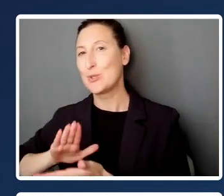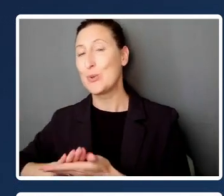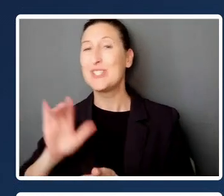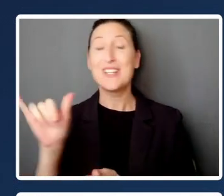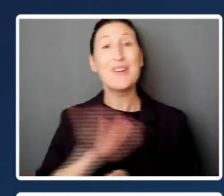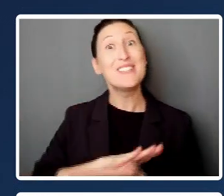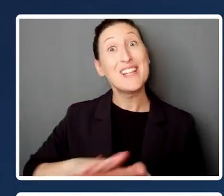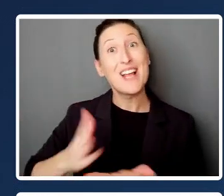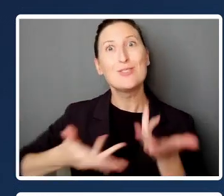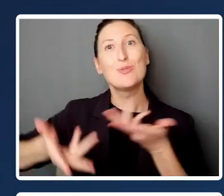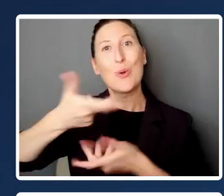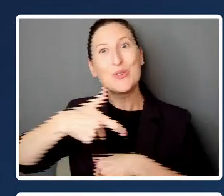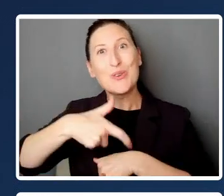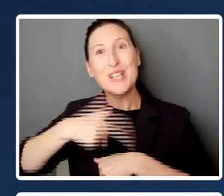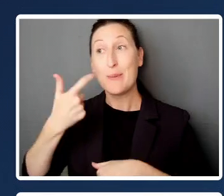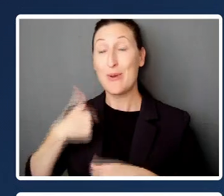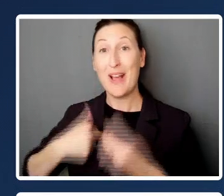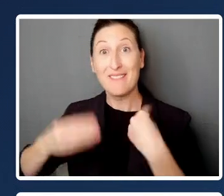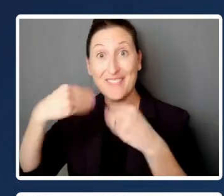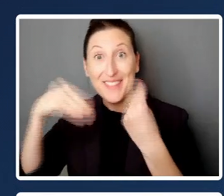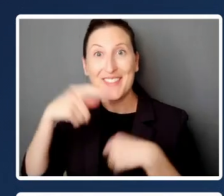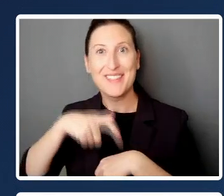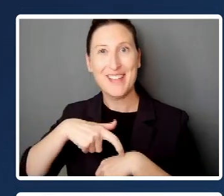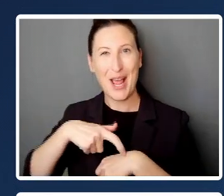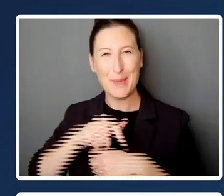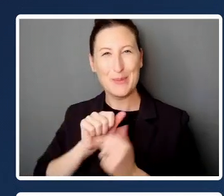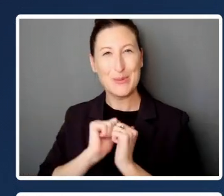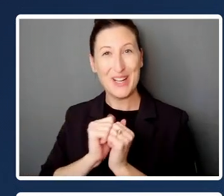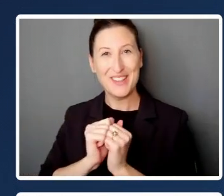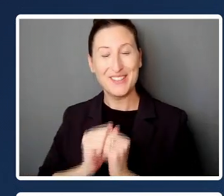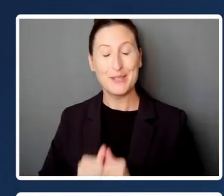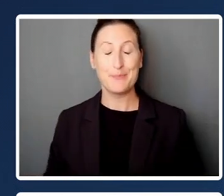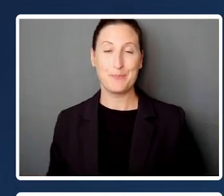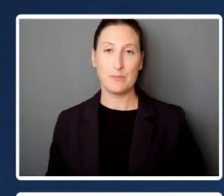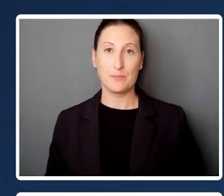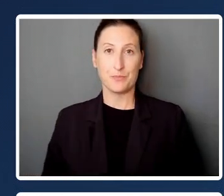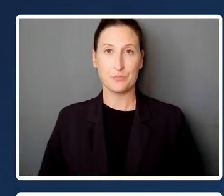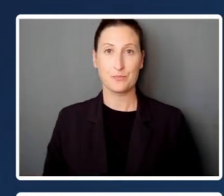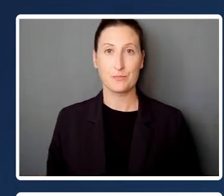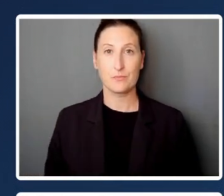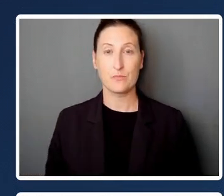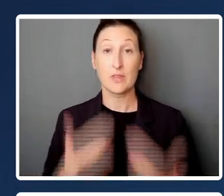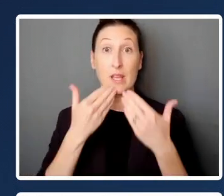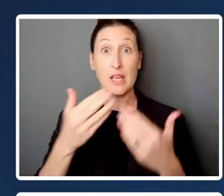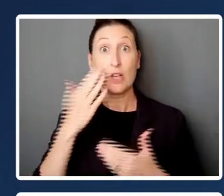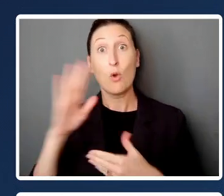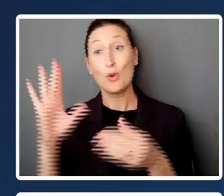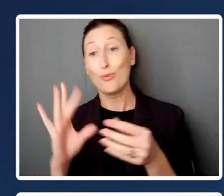that lunchtime together. So, thank you for those comments in the chat. Keep them coming. We love to